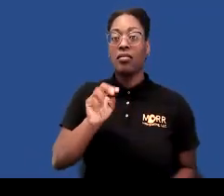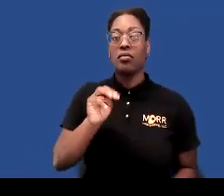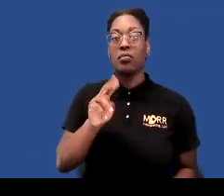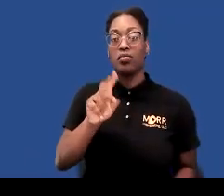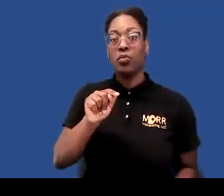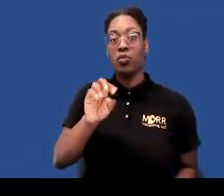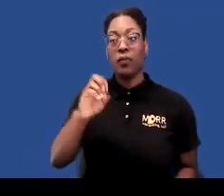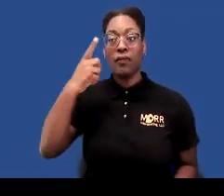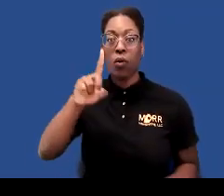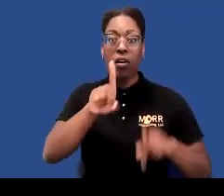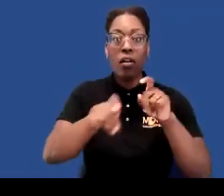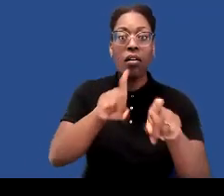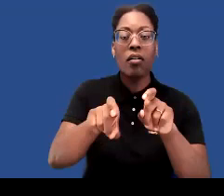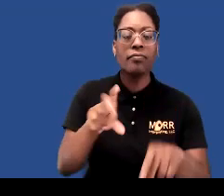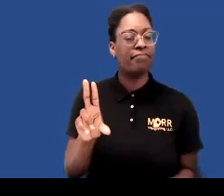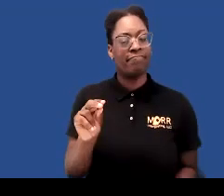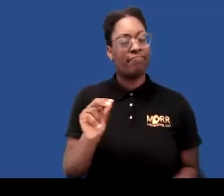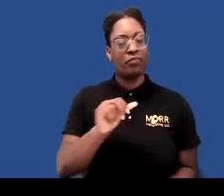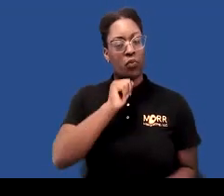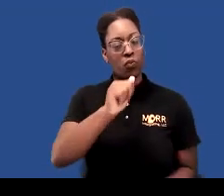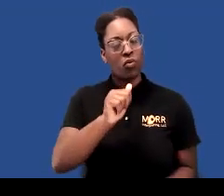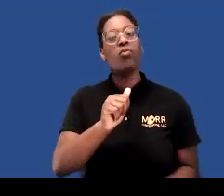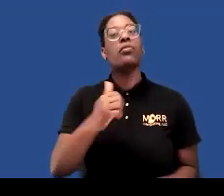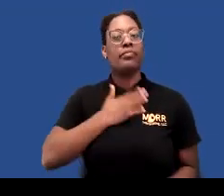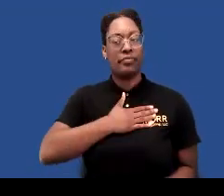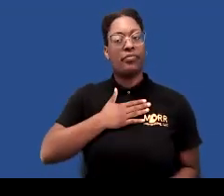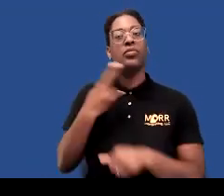Please, though, type those questions in the chat. Eric has graciously agreed